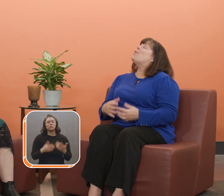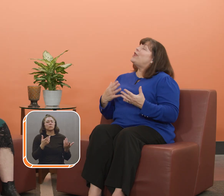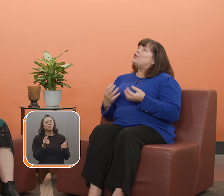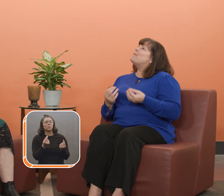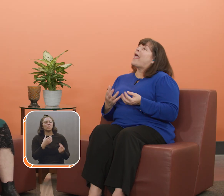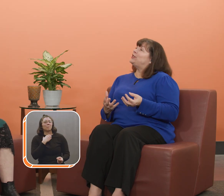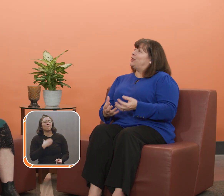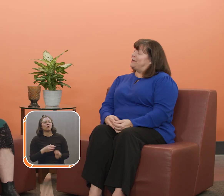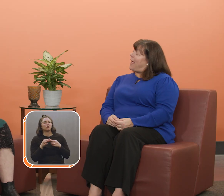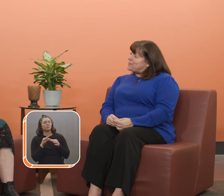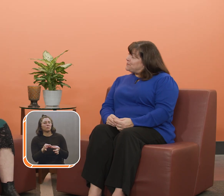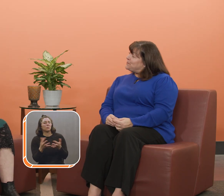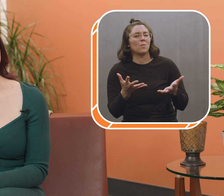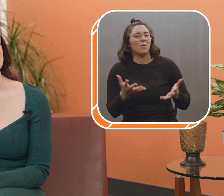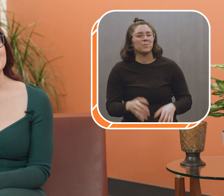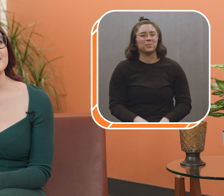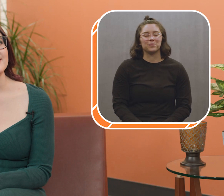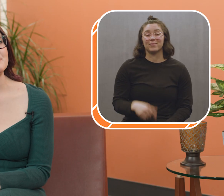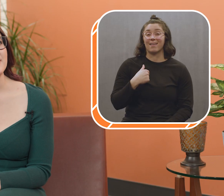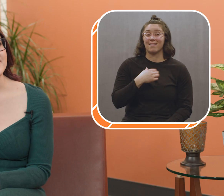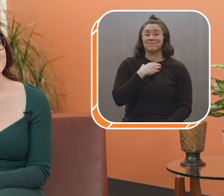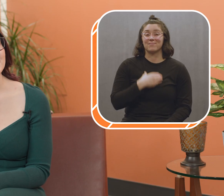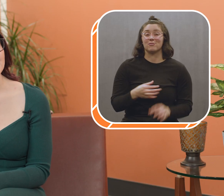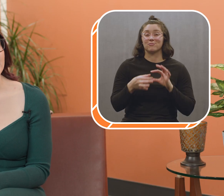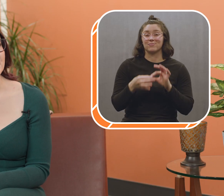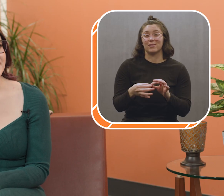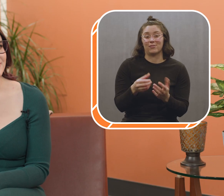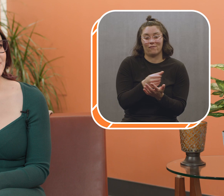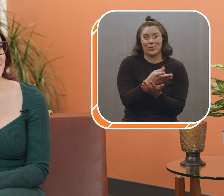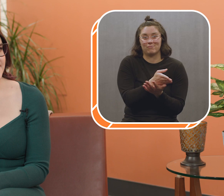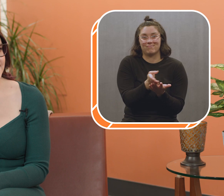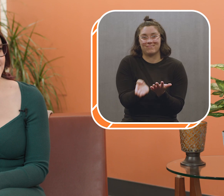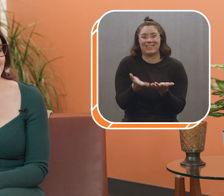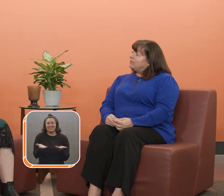So what are you passionate about? I am passionate about quite a few things.